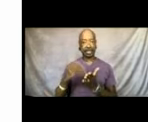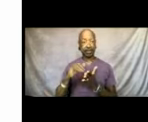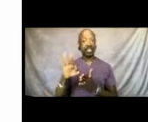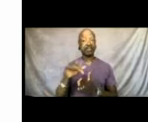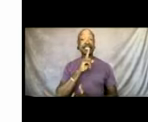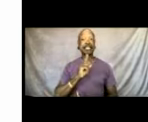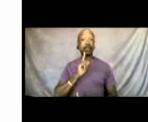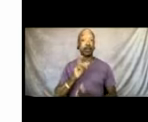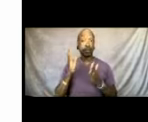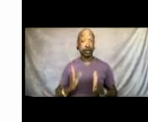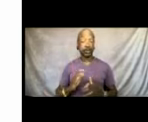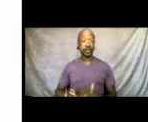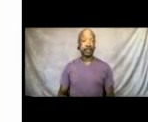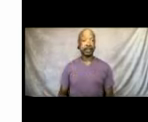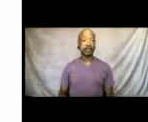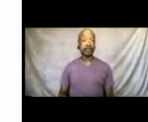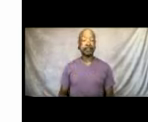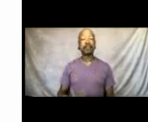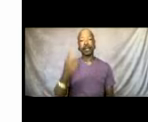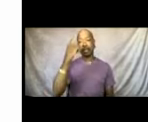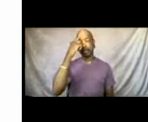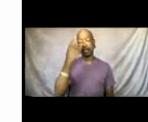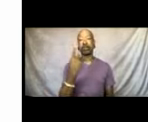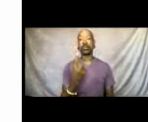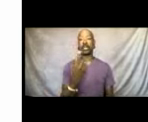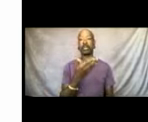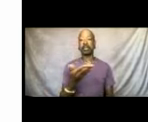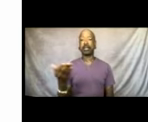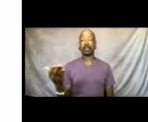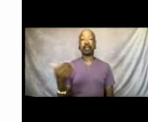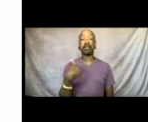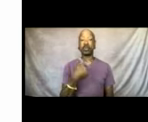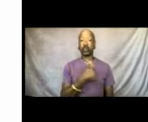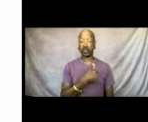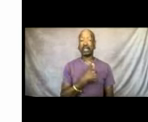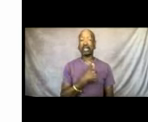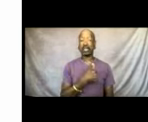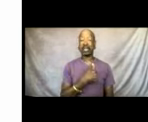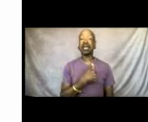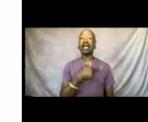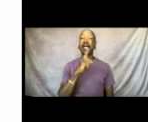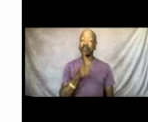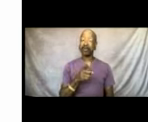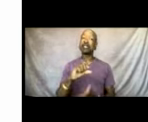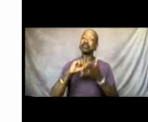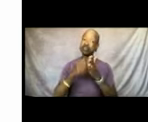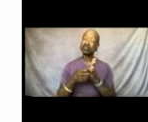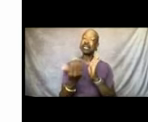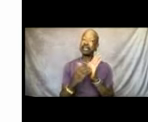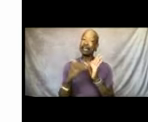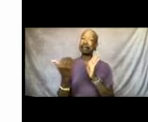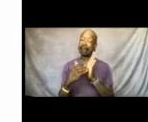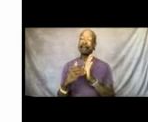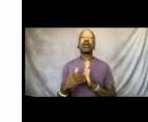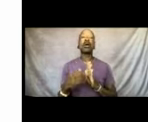you, bea. Yeah. Like Bea mentioned, the asset limits have increased to the 130,000 if you are a single person. I